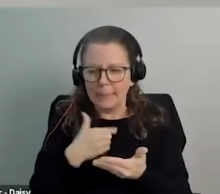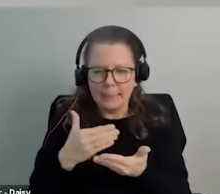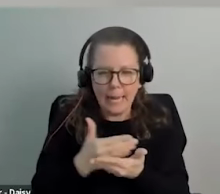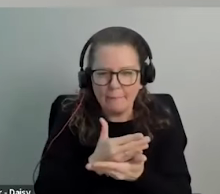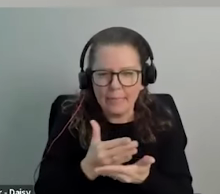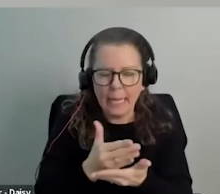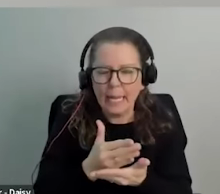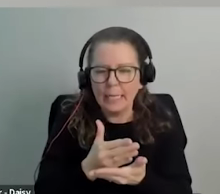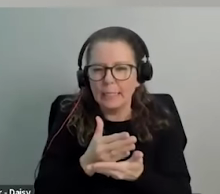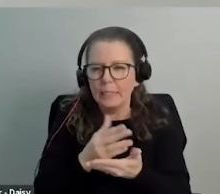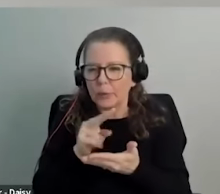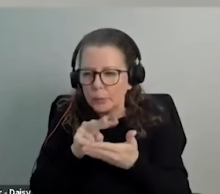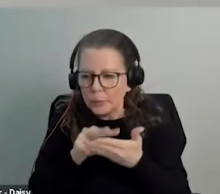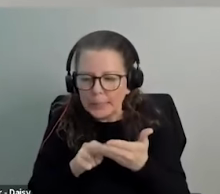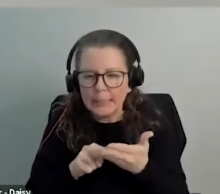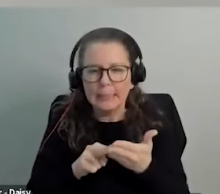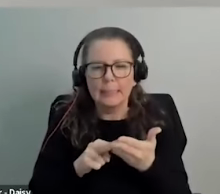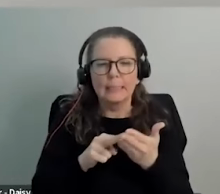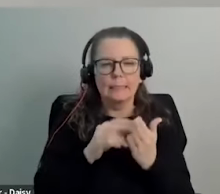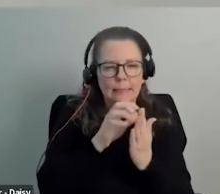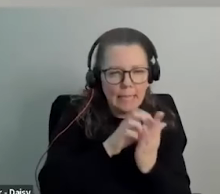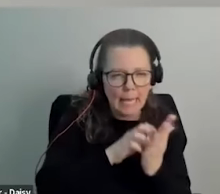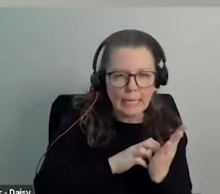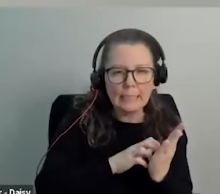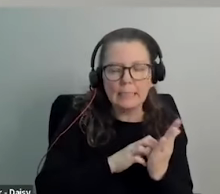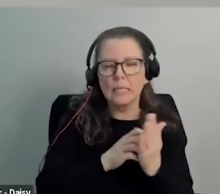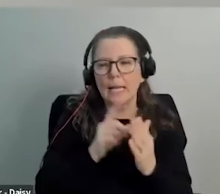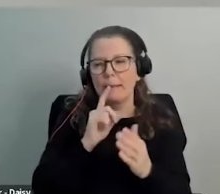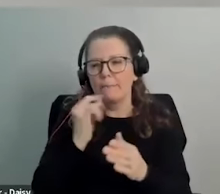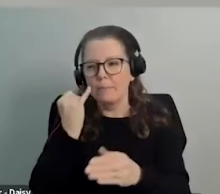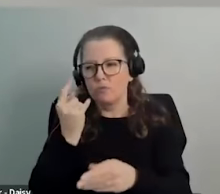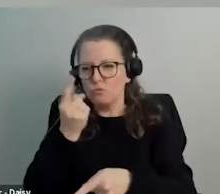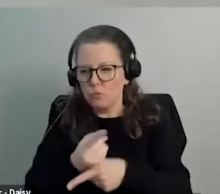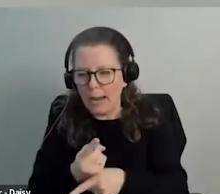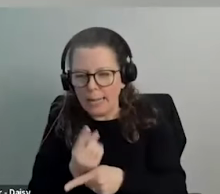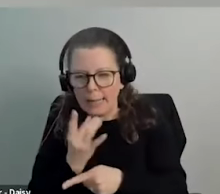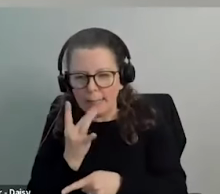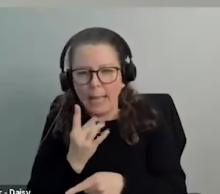and read tiny amounts of text at once in the right lighting conditions in the right contrast. But for everything else,